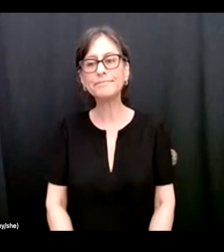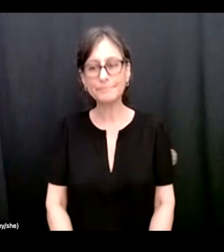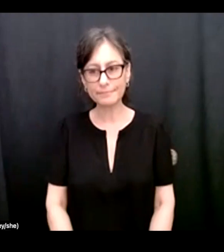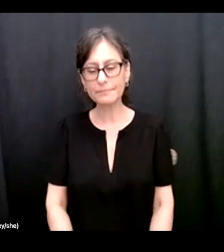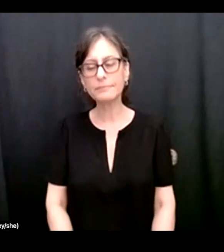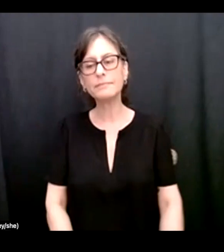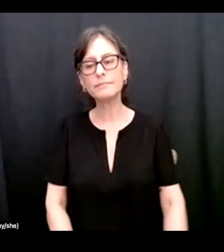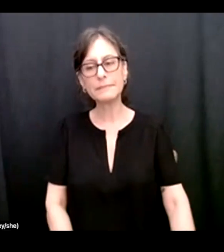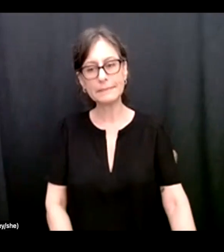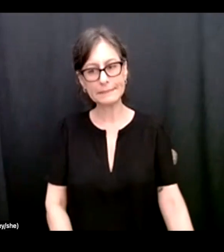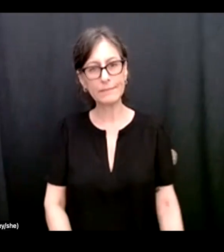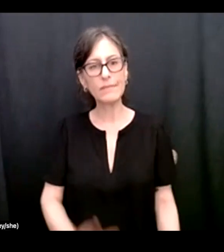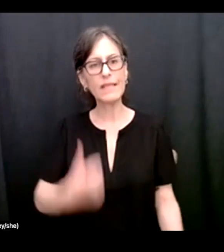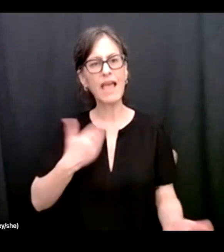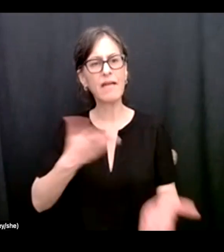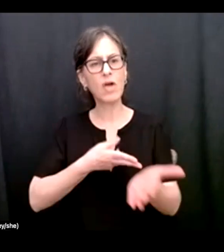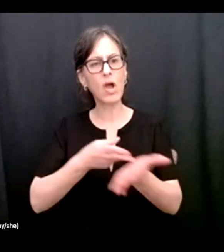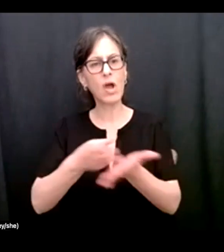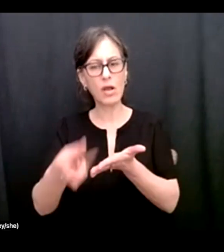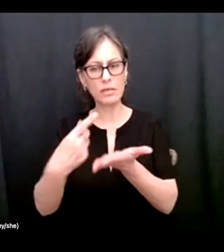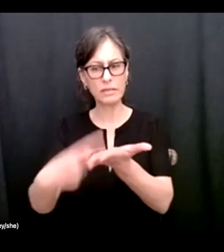having an honest conversation about where we are and where we should be going.